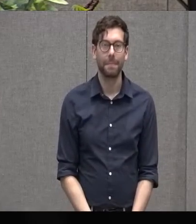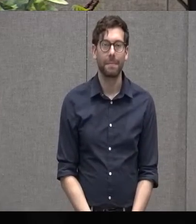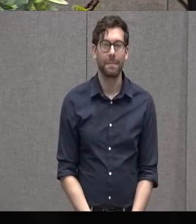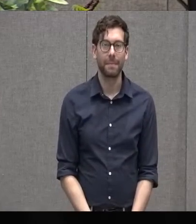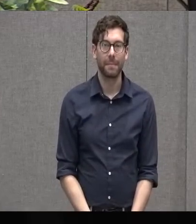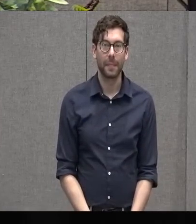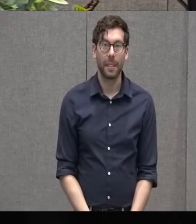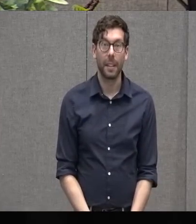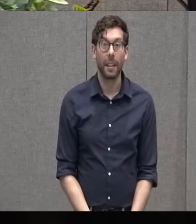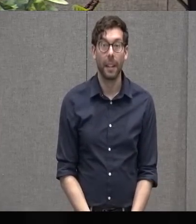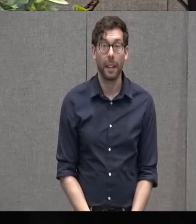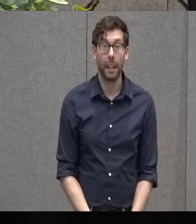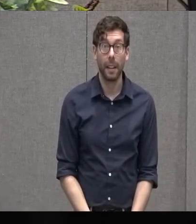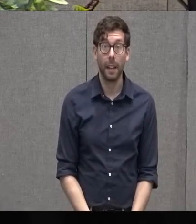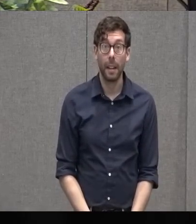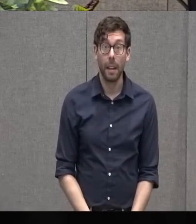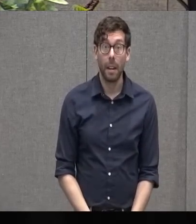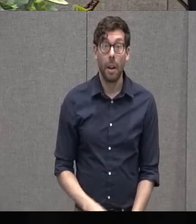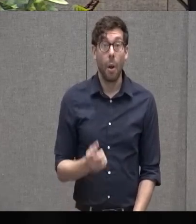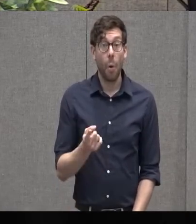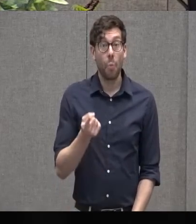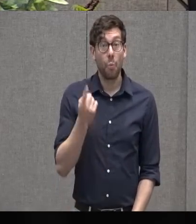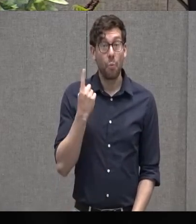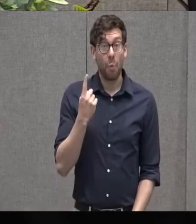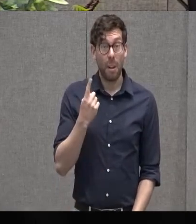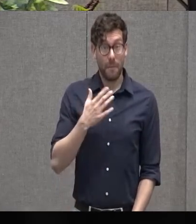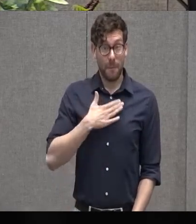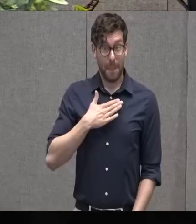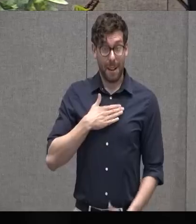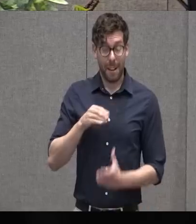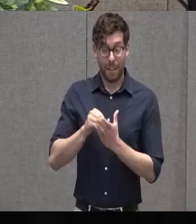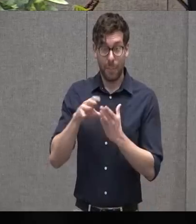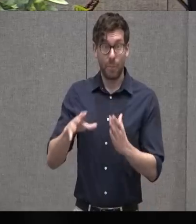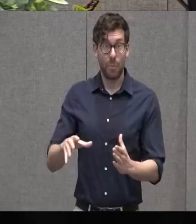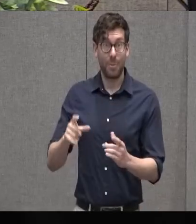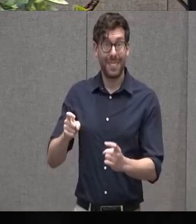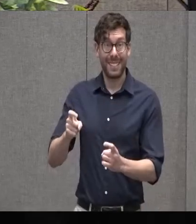One of my students actually gave me these sunglasses. Thank you I Jayla.